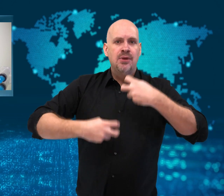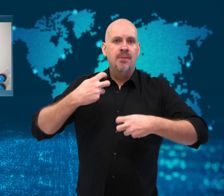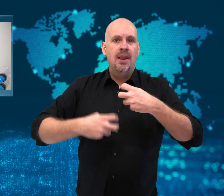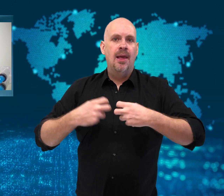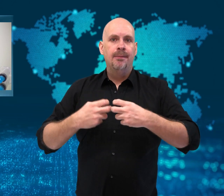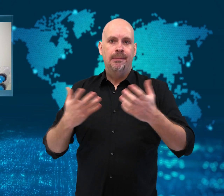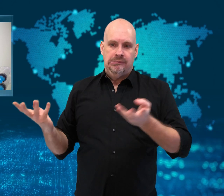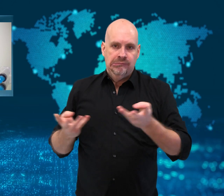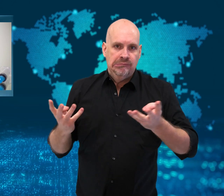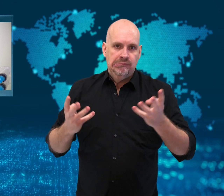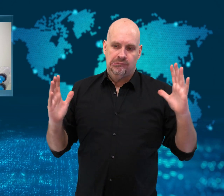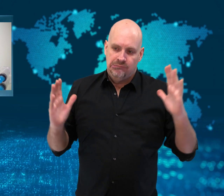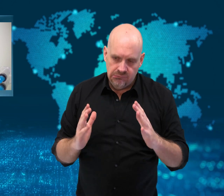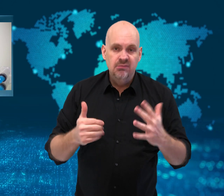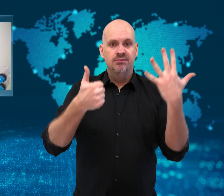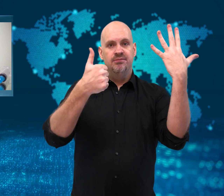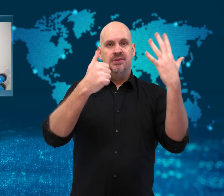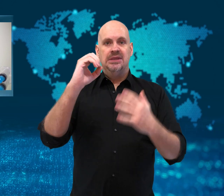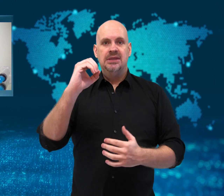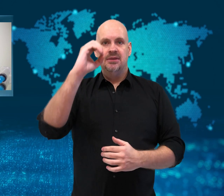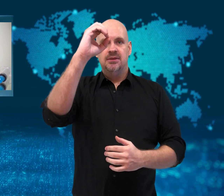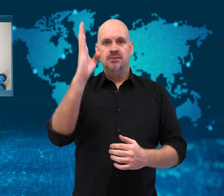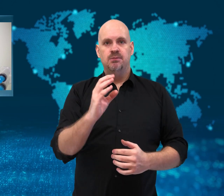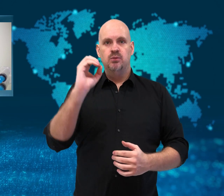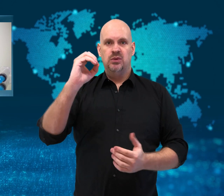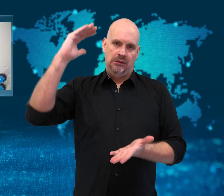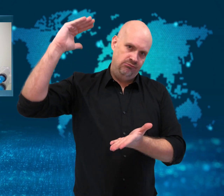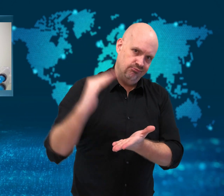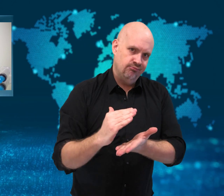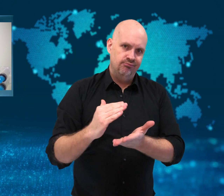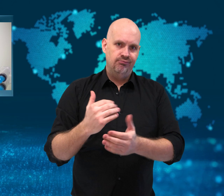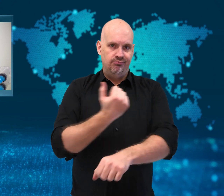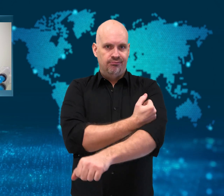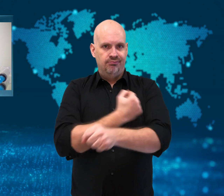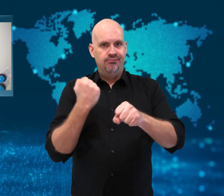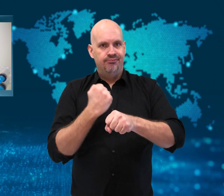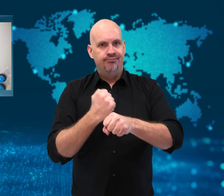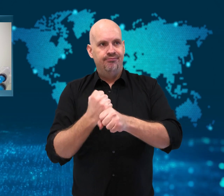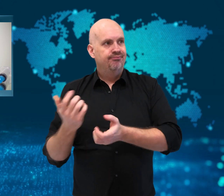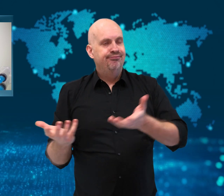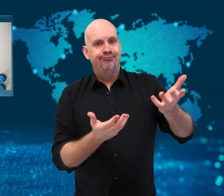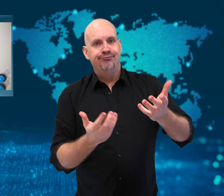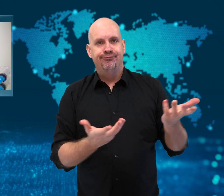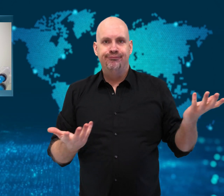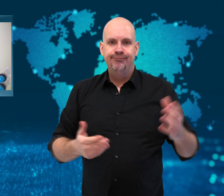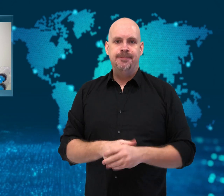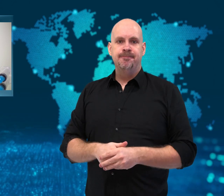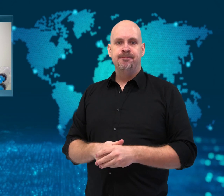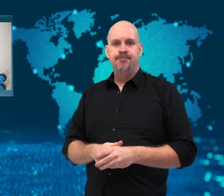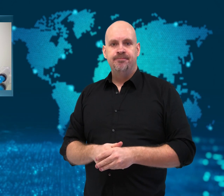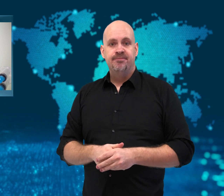AstraZeneca, which is primarily produced in the United Kingdom,